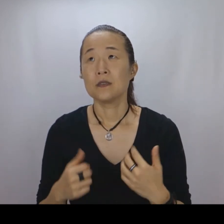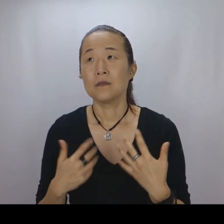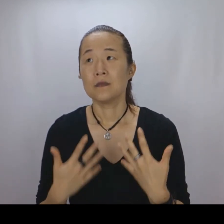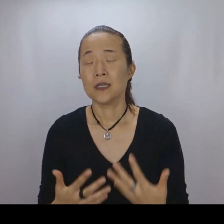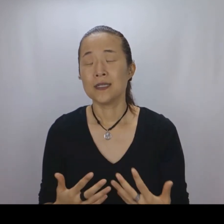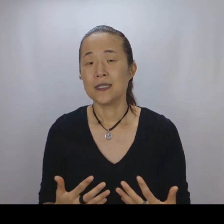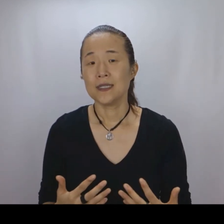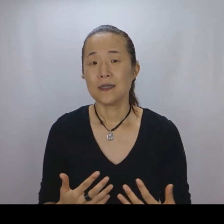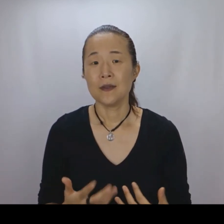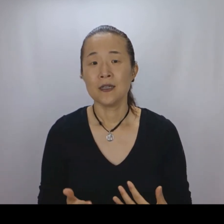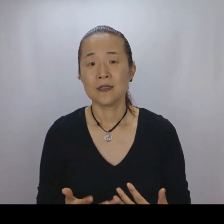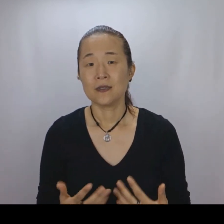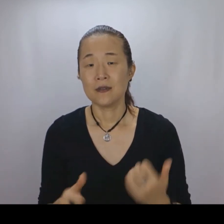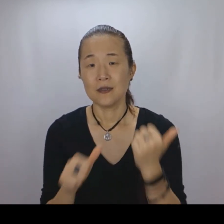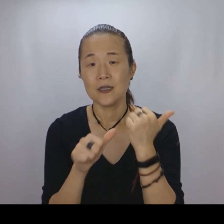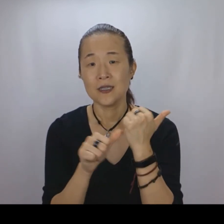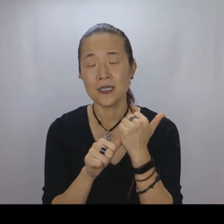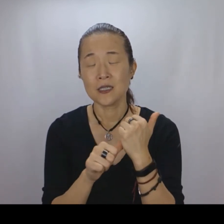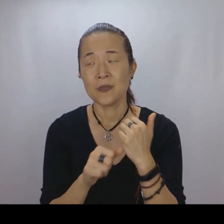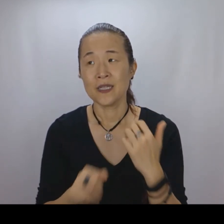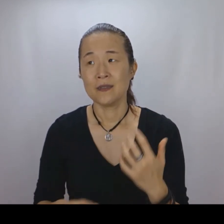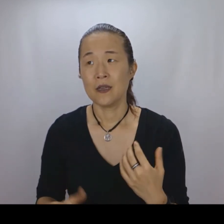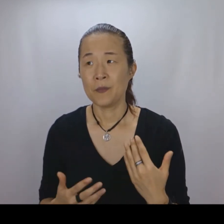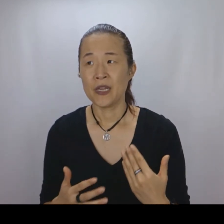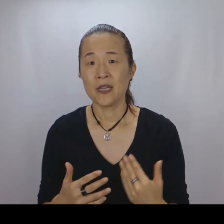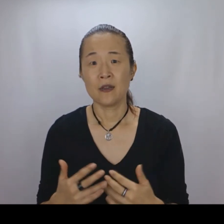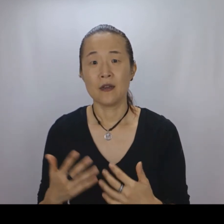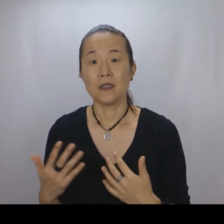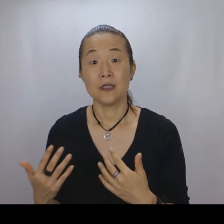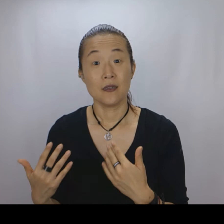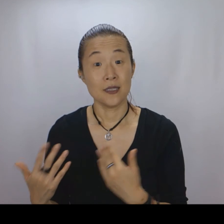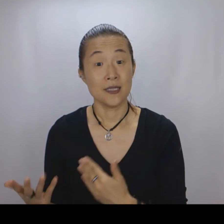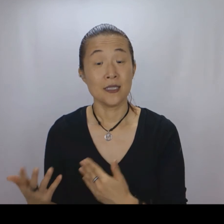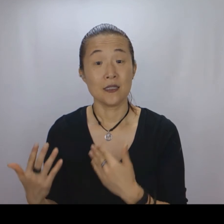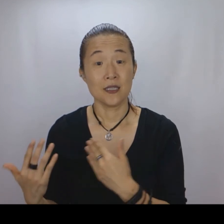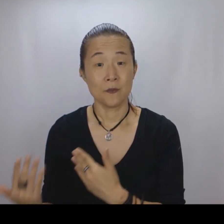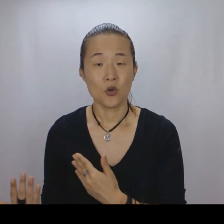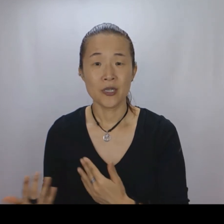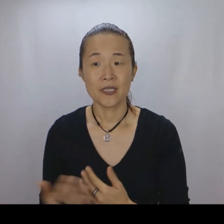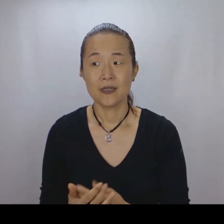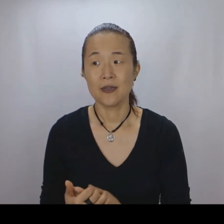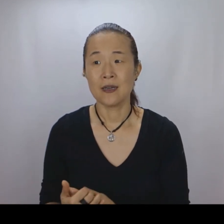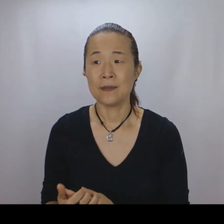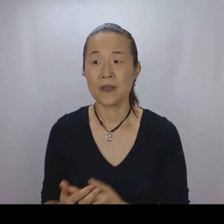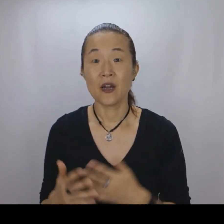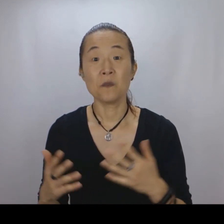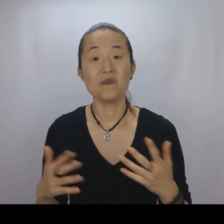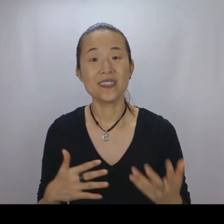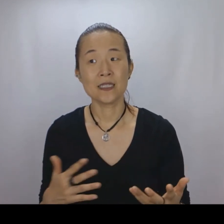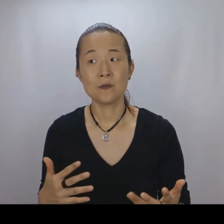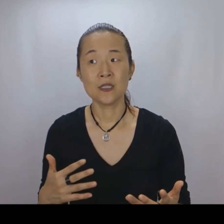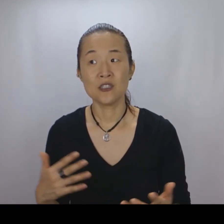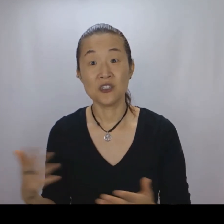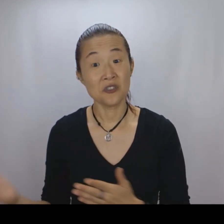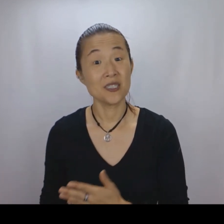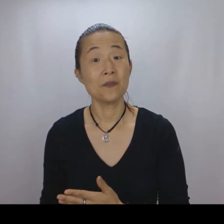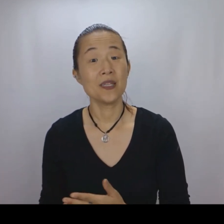Assist means, meaning assist, support. Help someone do something.